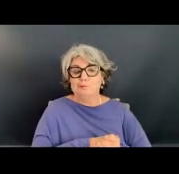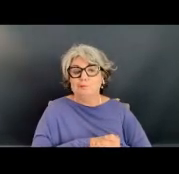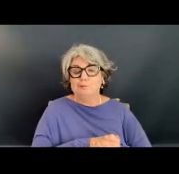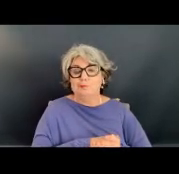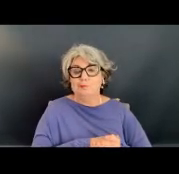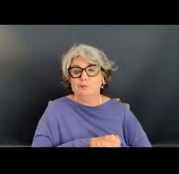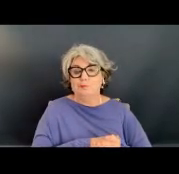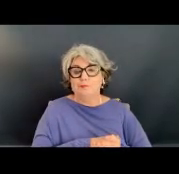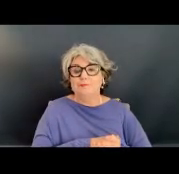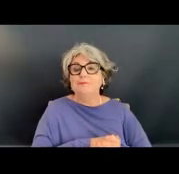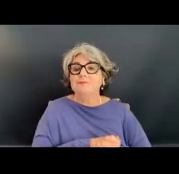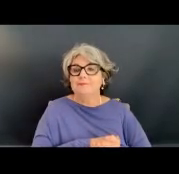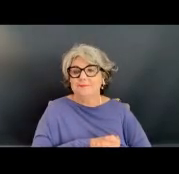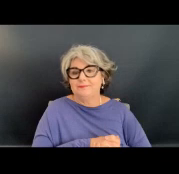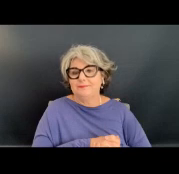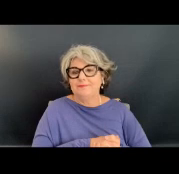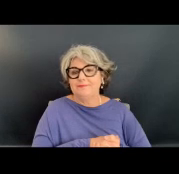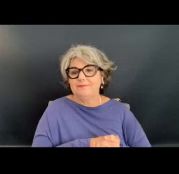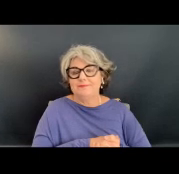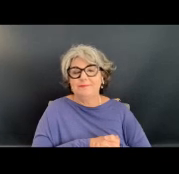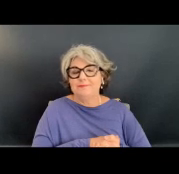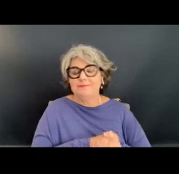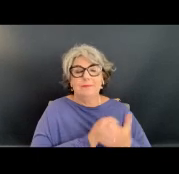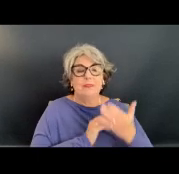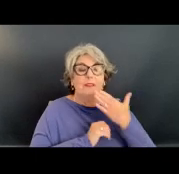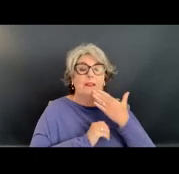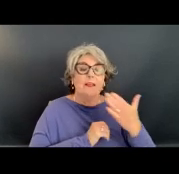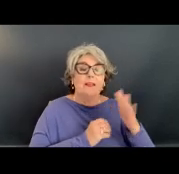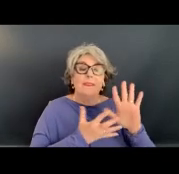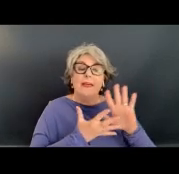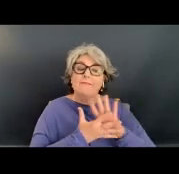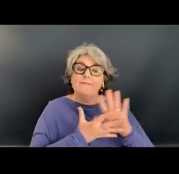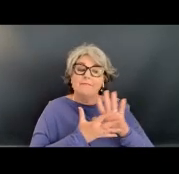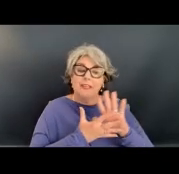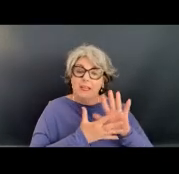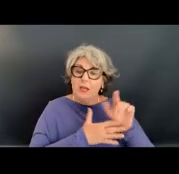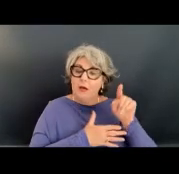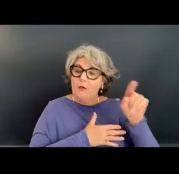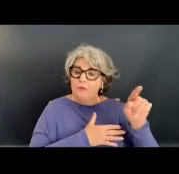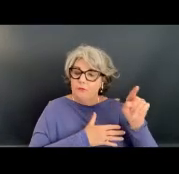OK, great. Thank you. So that video really kind of does a good job, I think of